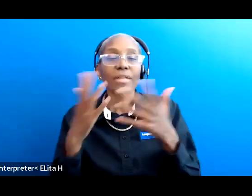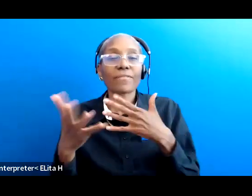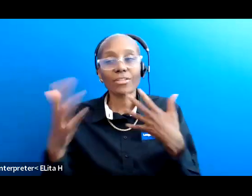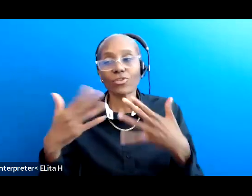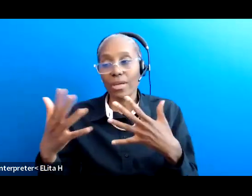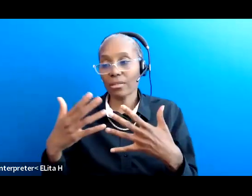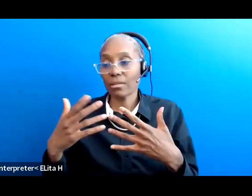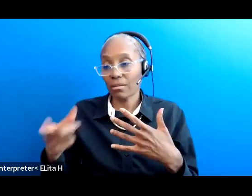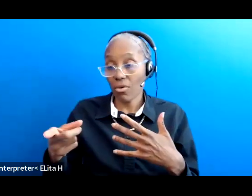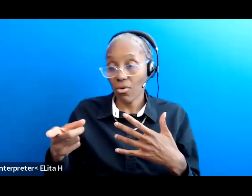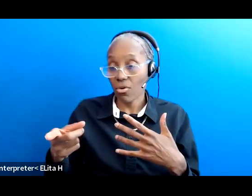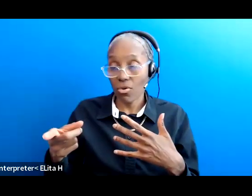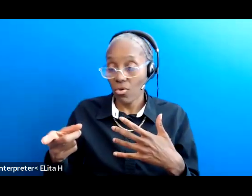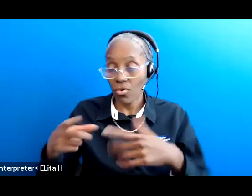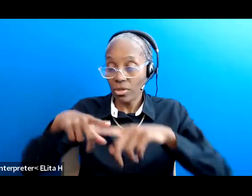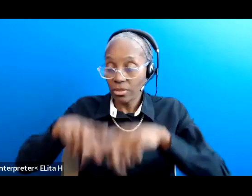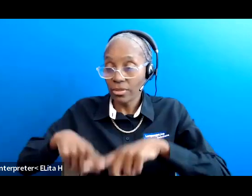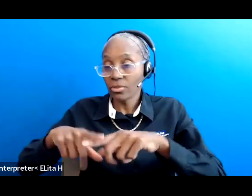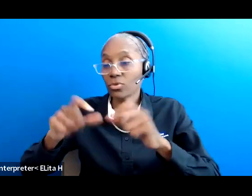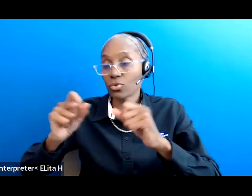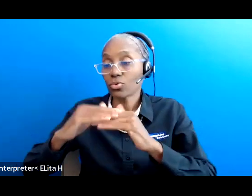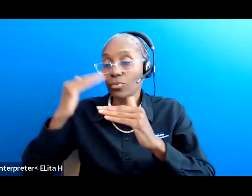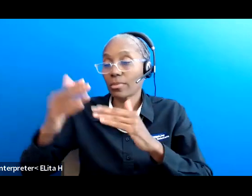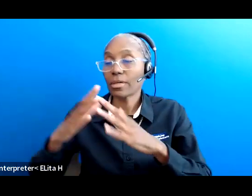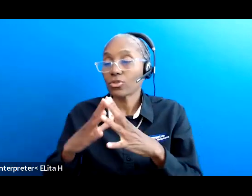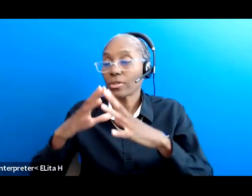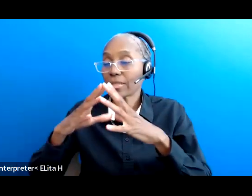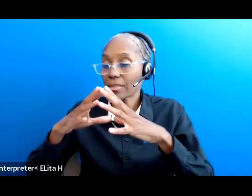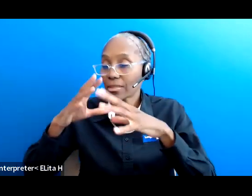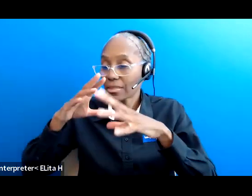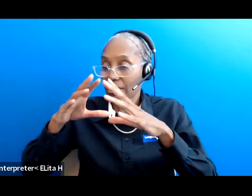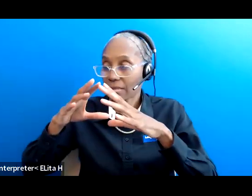always relied too heavily on the pressure dispersing equipment. It is important.